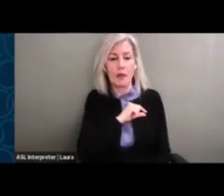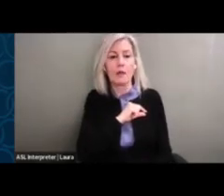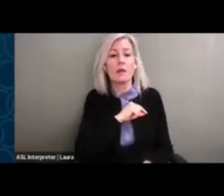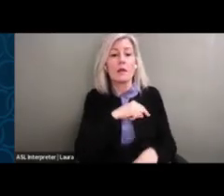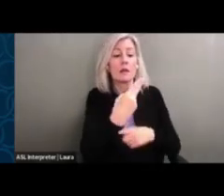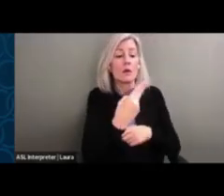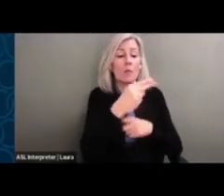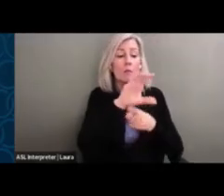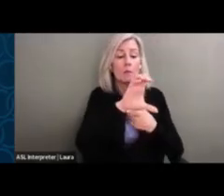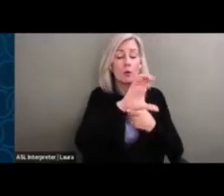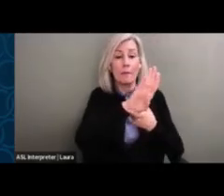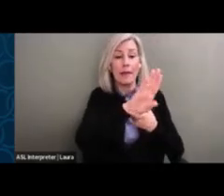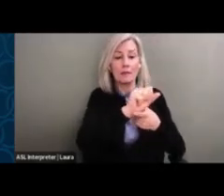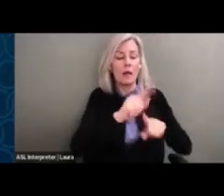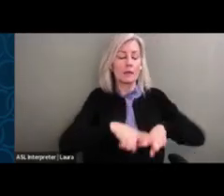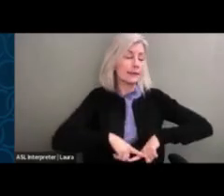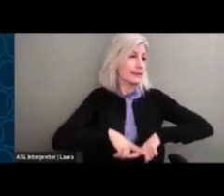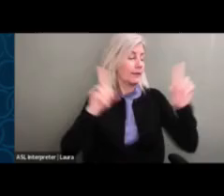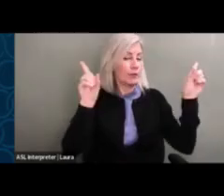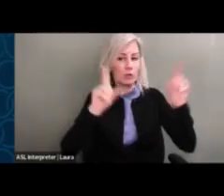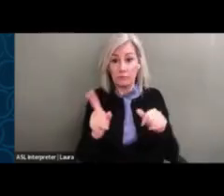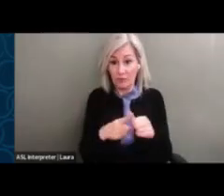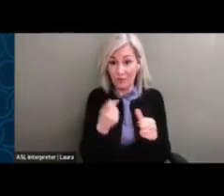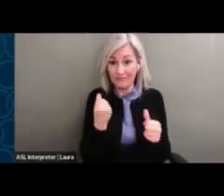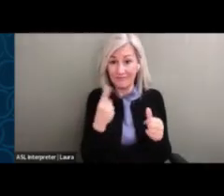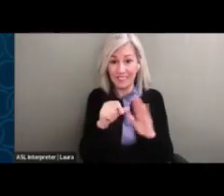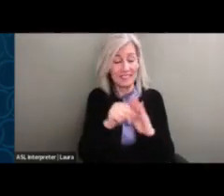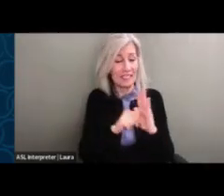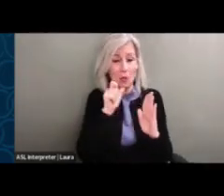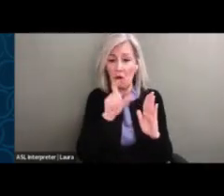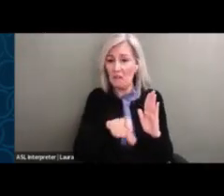to anyone who is eligible.